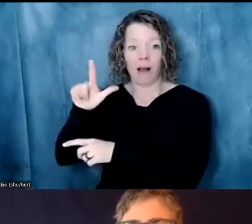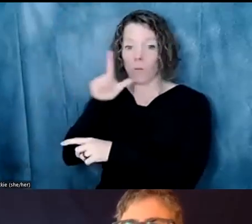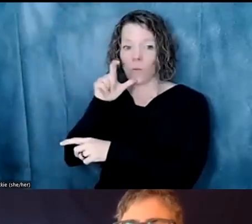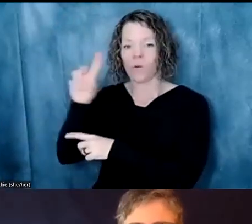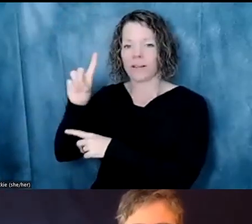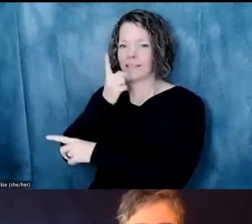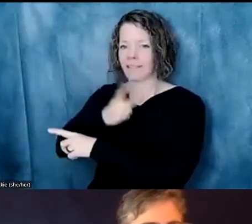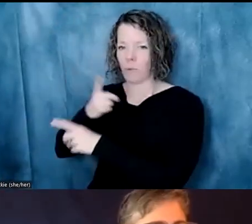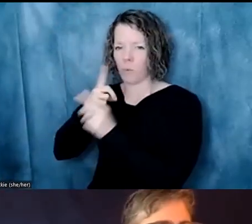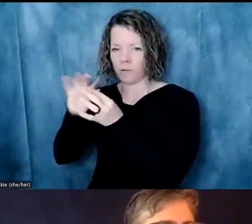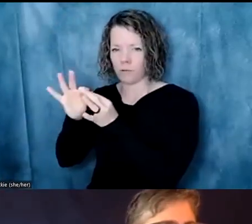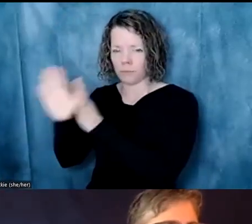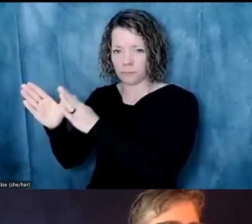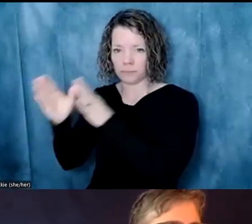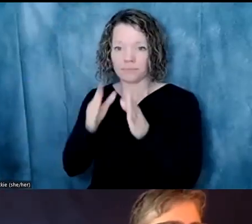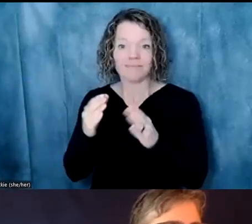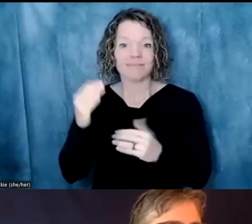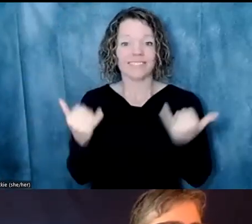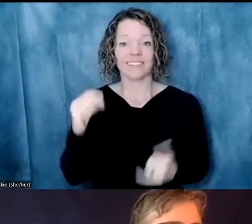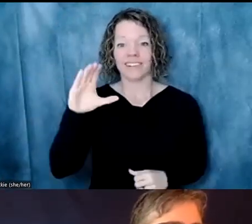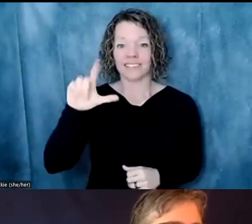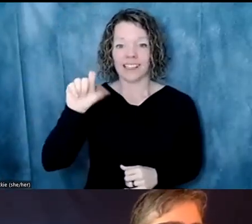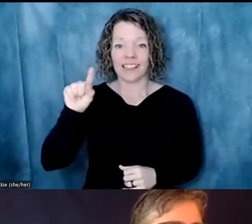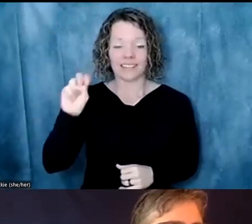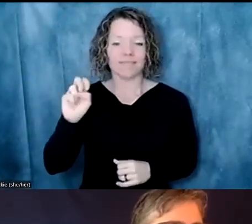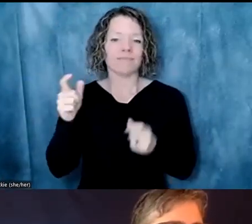Employment Services for the Department of Mental Health Western Massachusetts